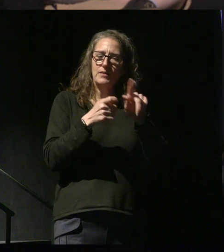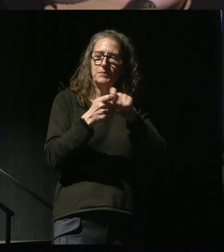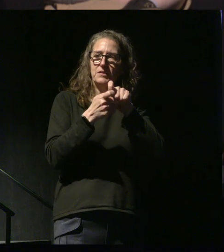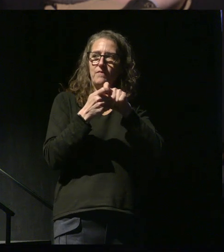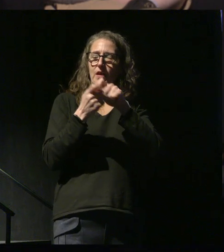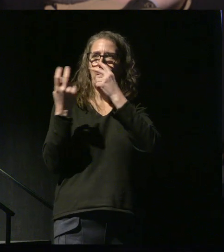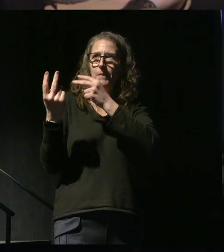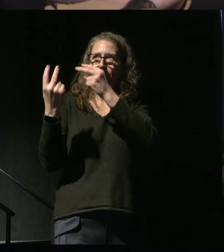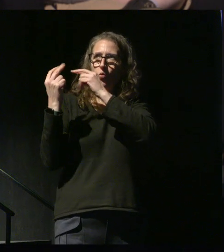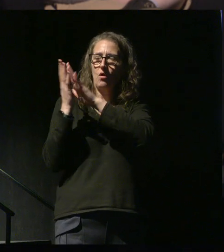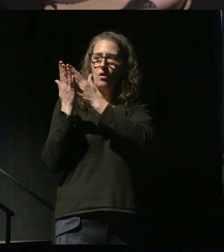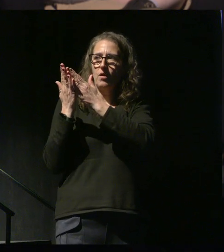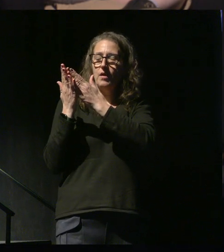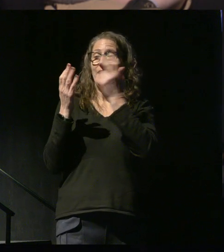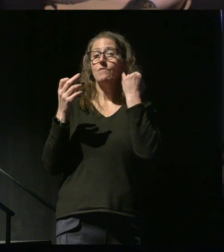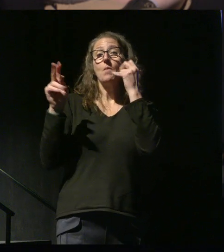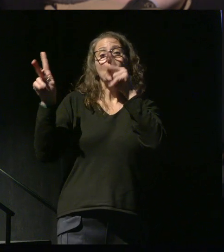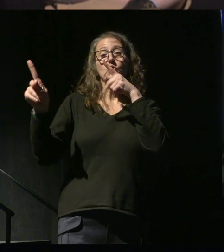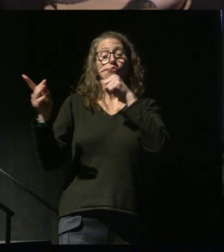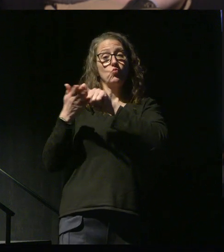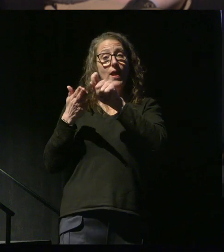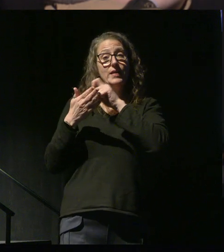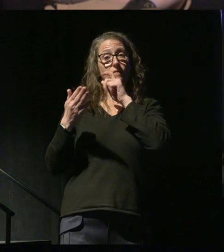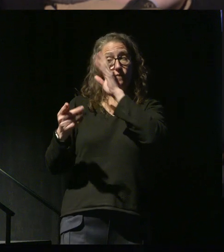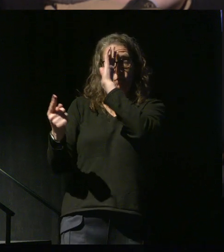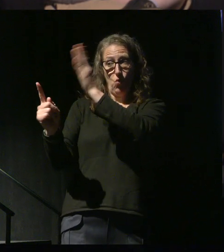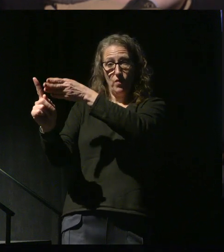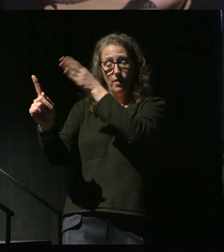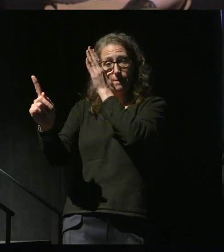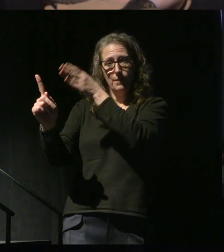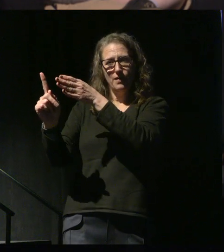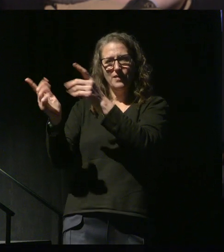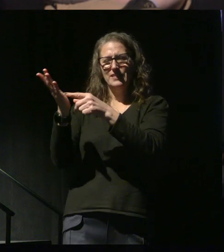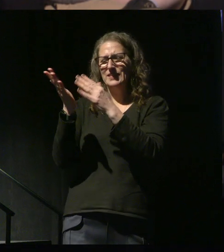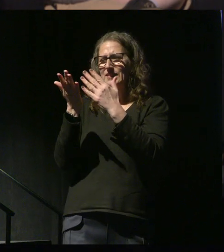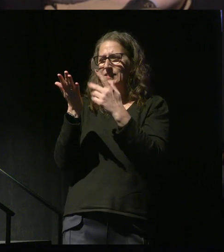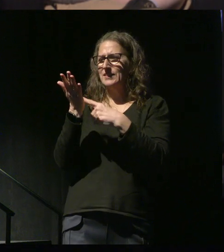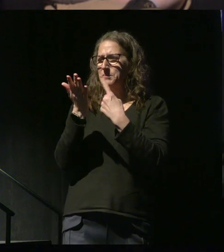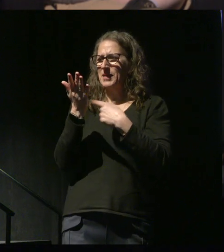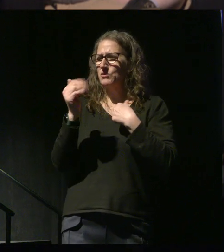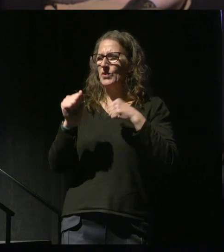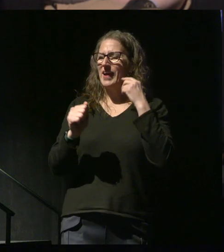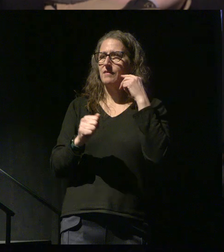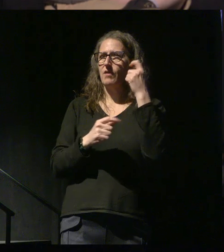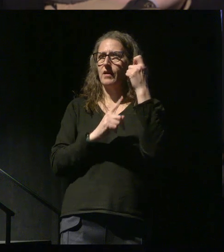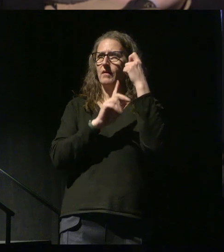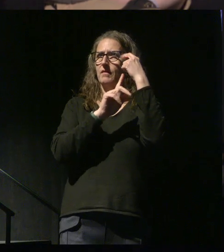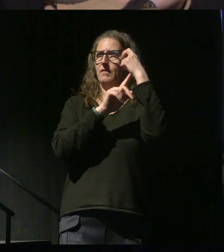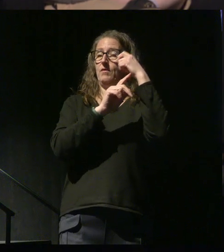I don't know if you ever experienced this, or sometimes like a kind of flicker of you can feel someone on the other side of the page, right?